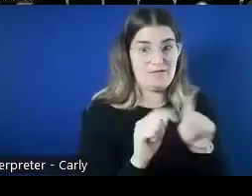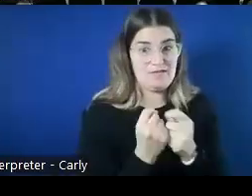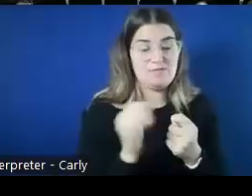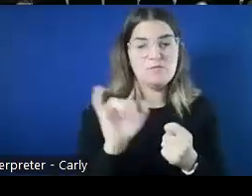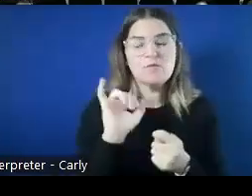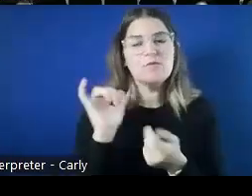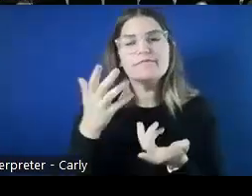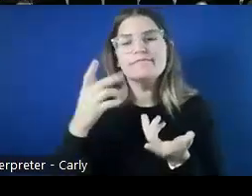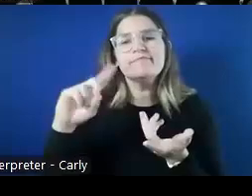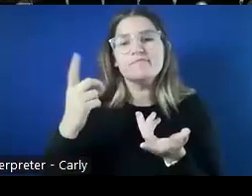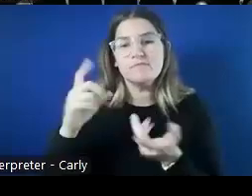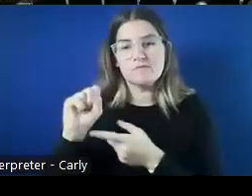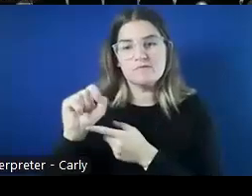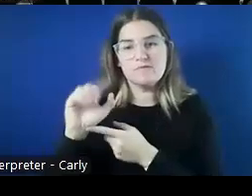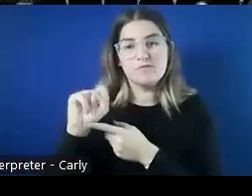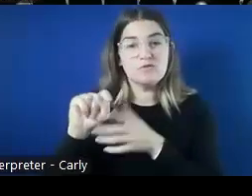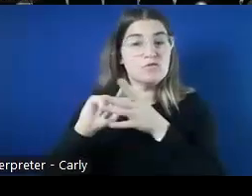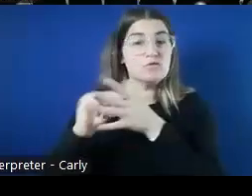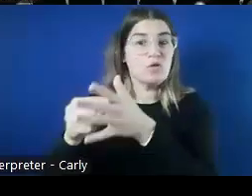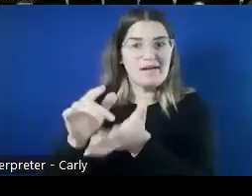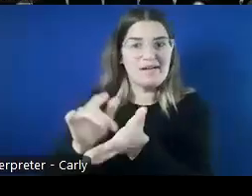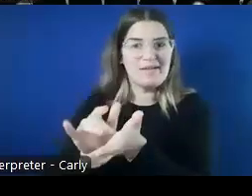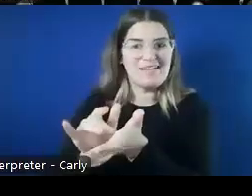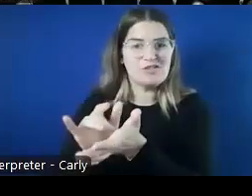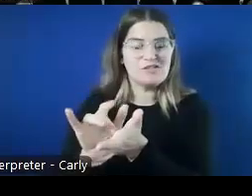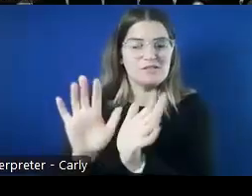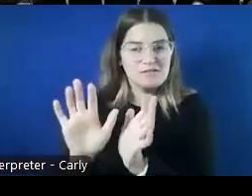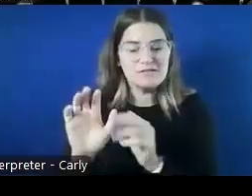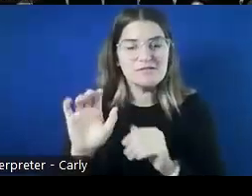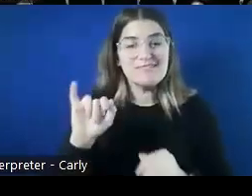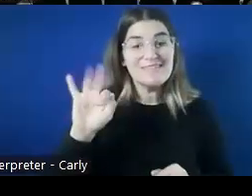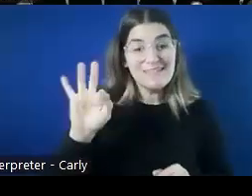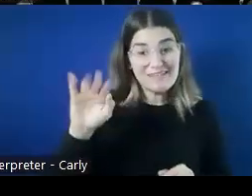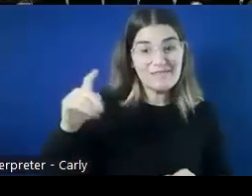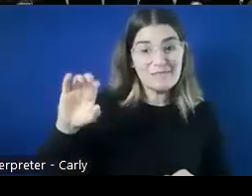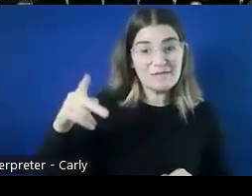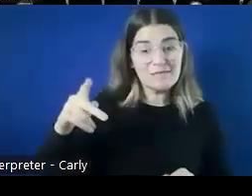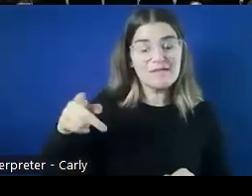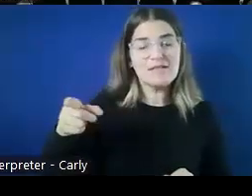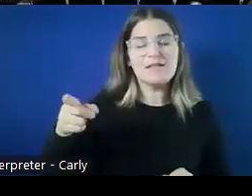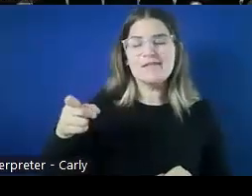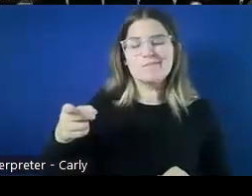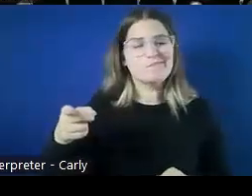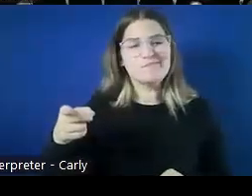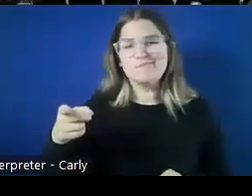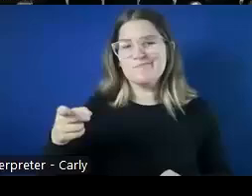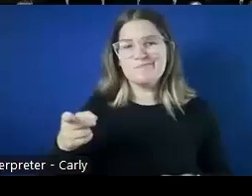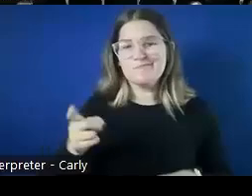families start on medications if the primary care provider is not able to um prescribe or